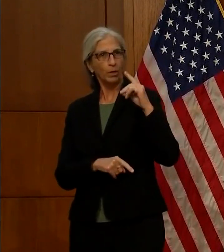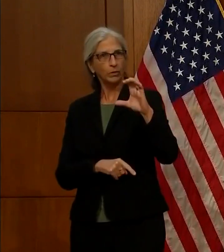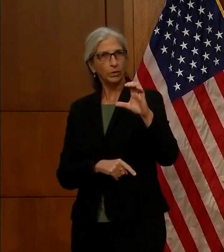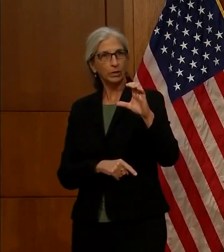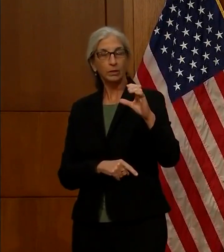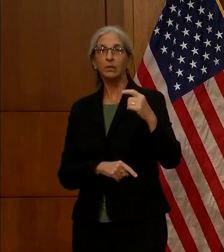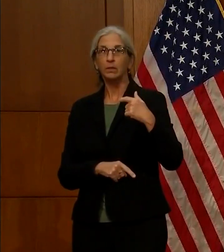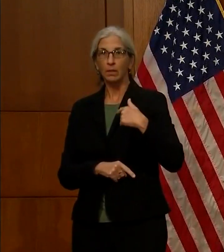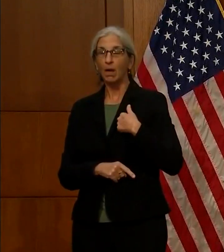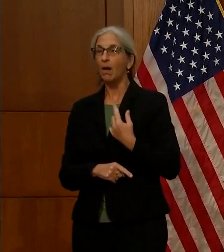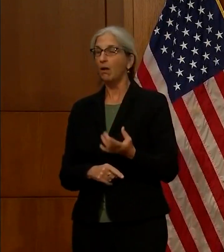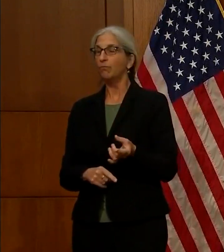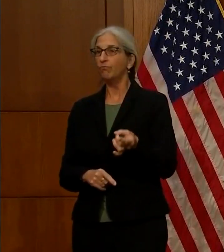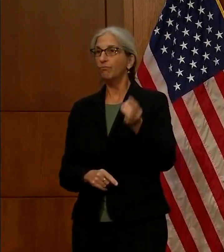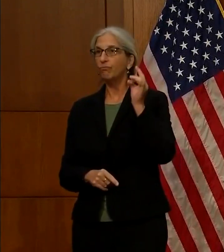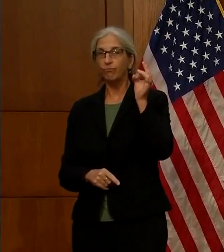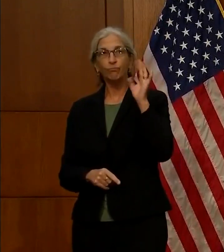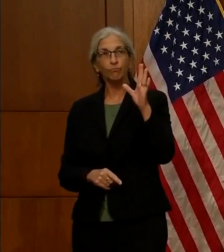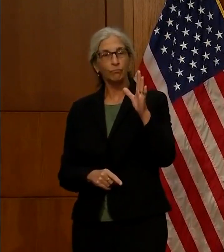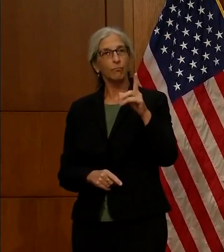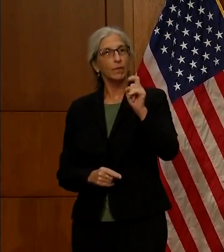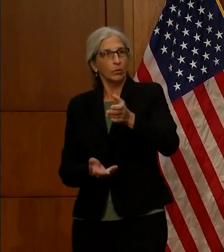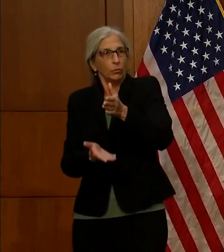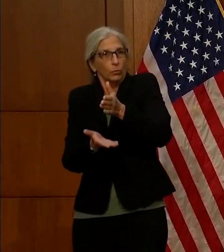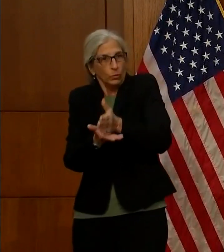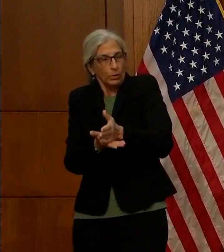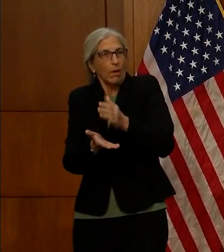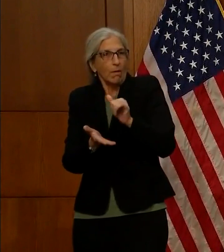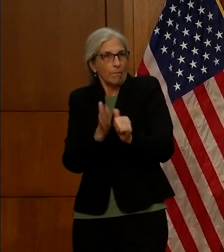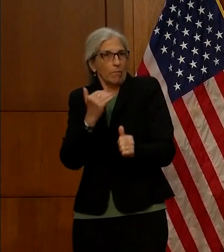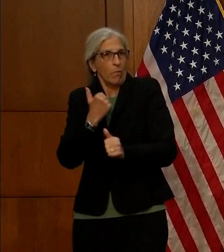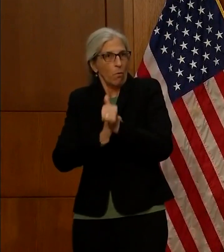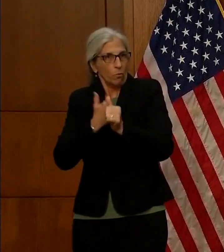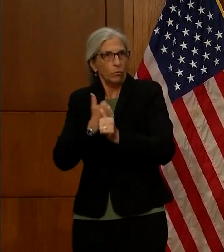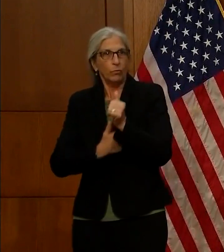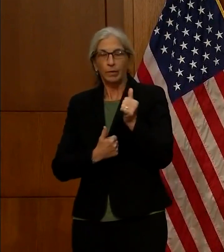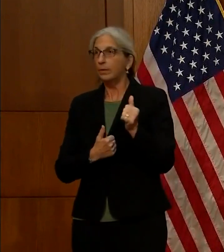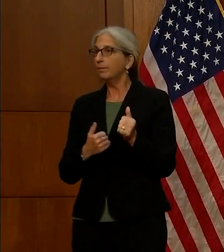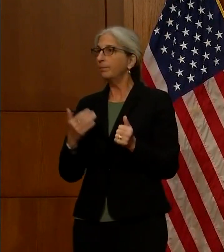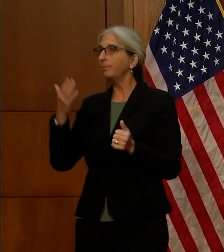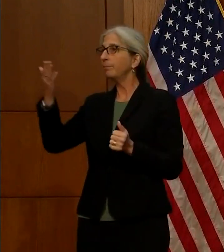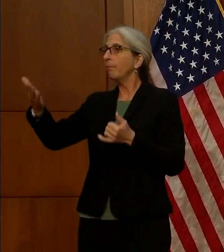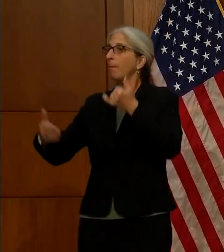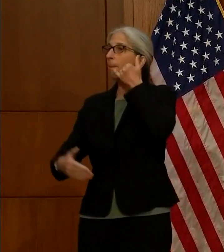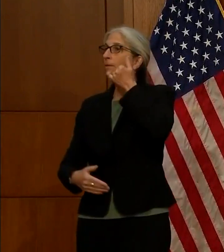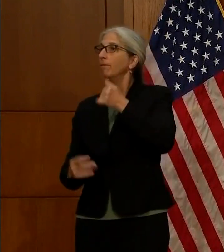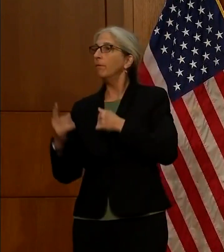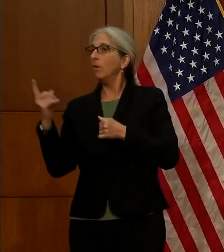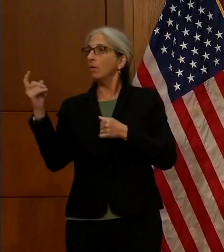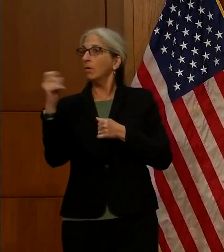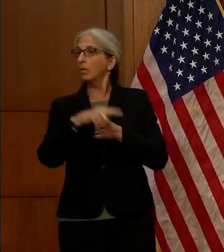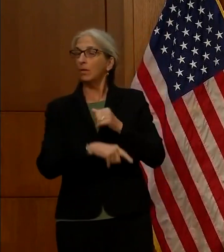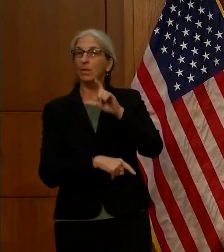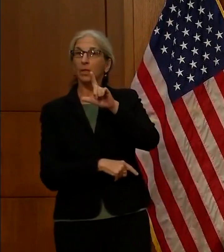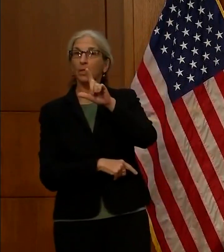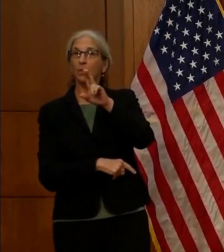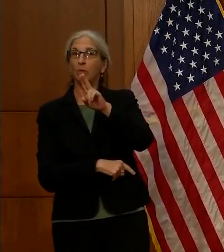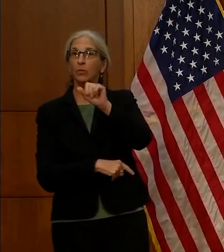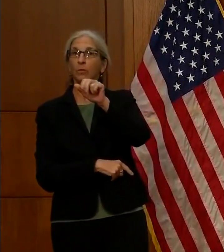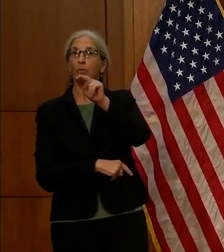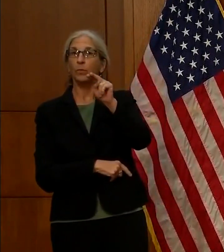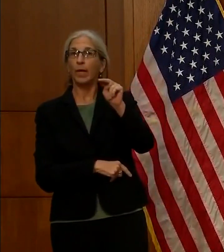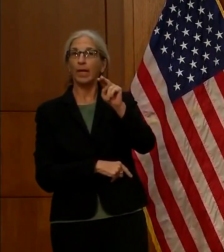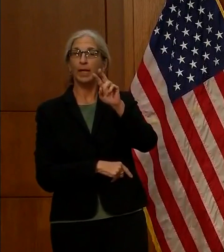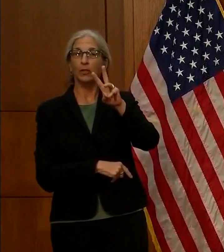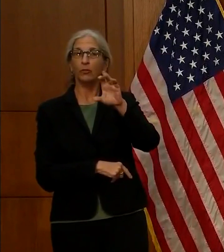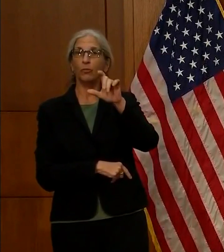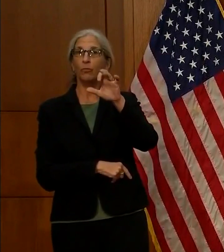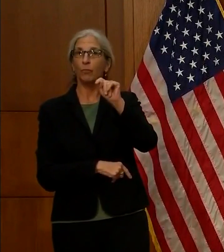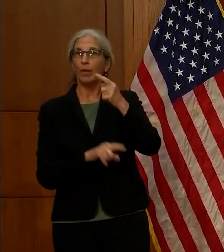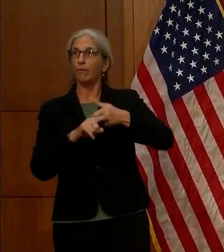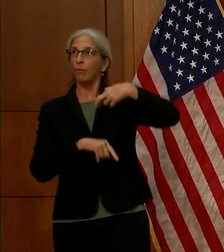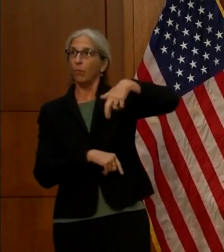WASHINGTON. AND THAT I REGRET